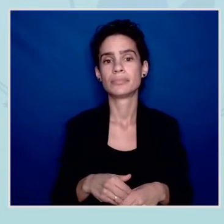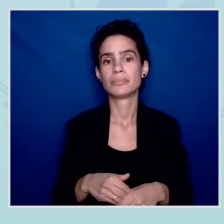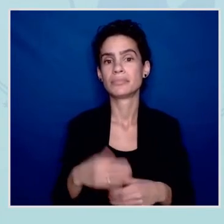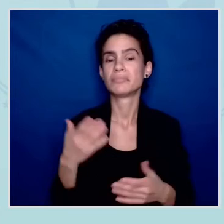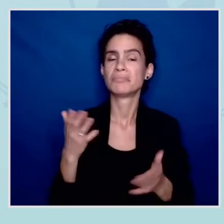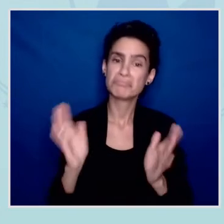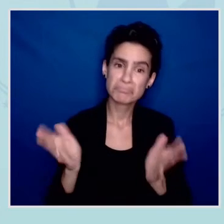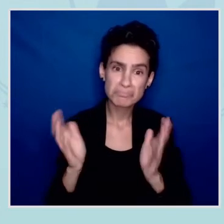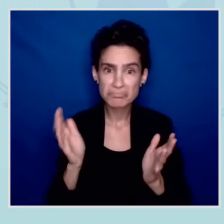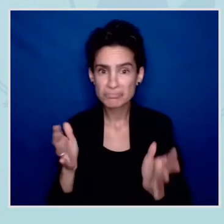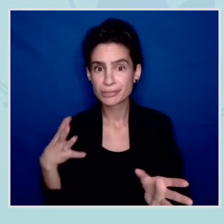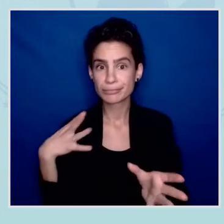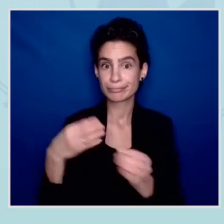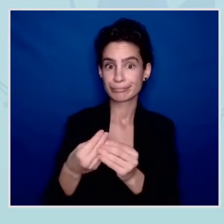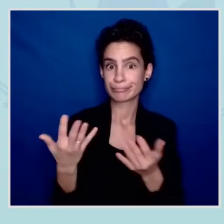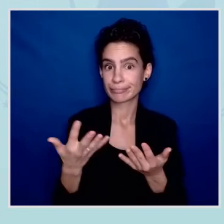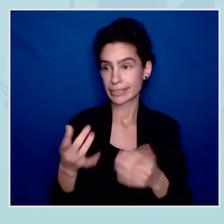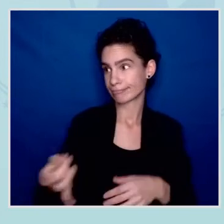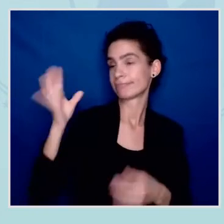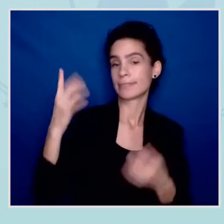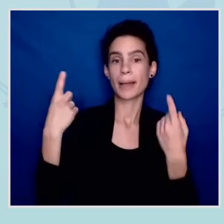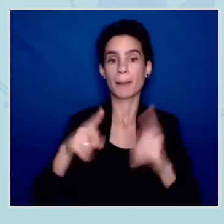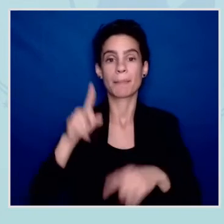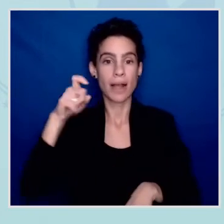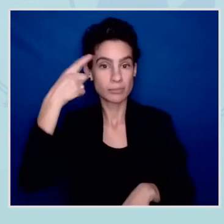HAVE -- SINCE WE HAVE BEEN